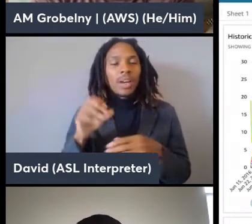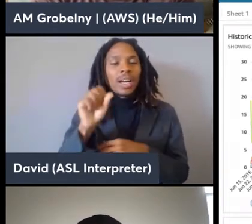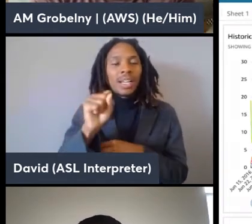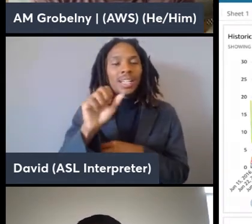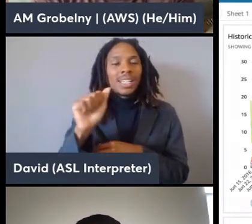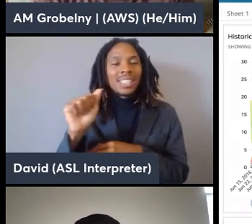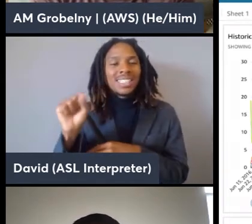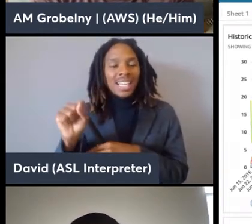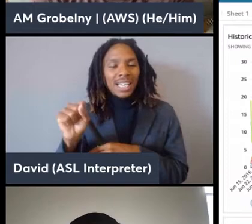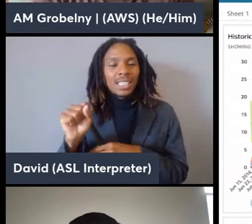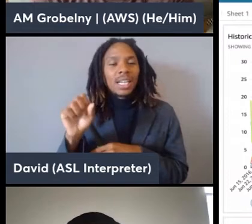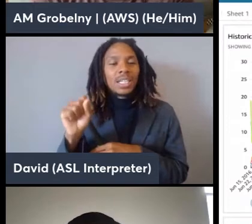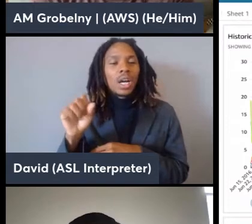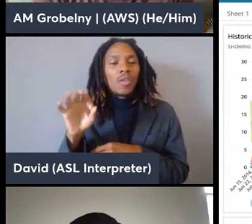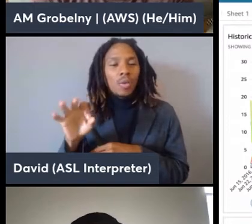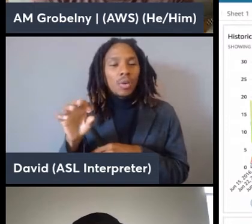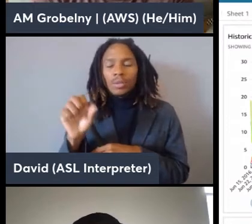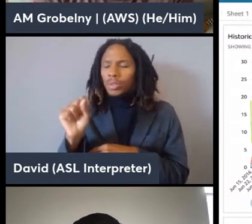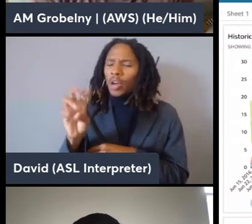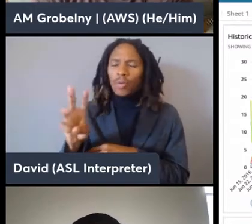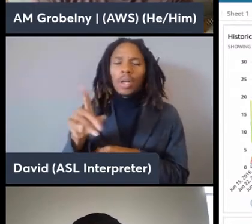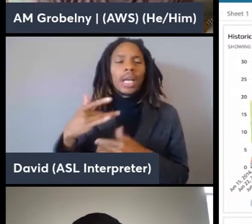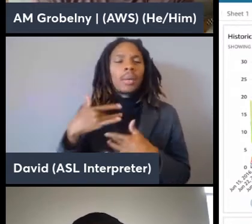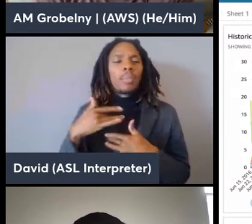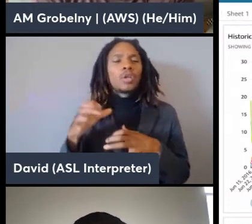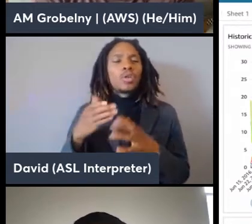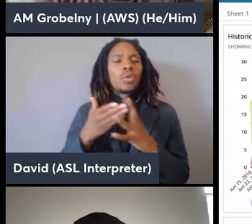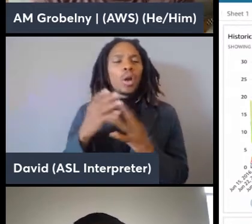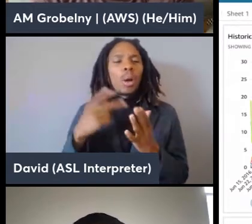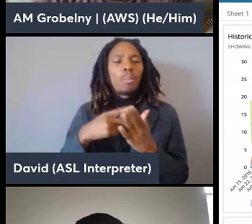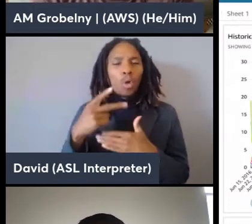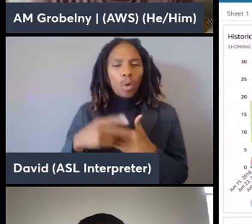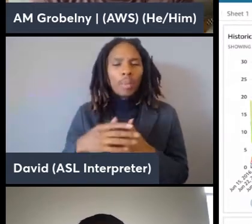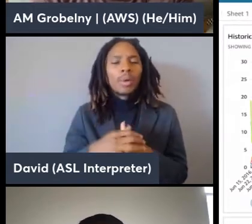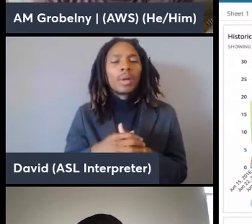they normally do it through programming. And for that,